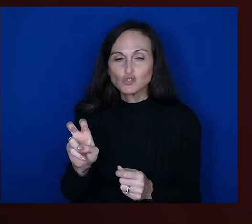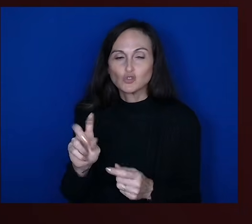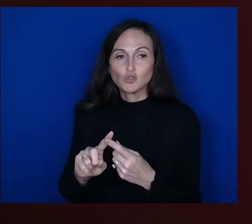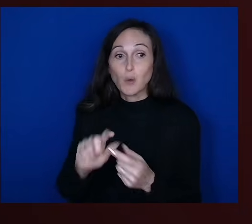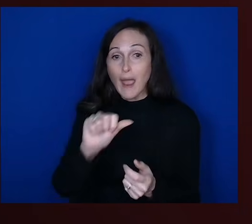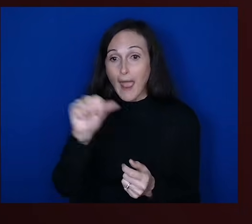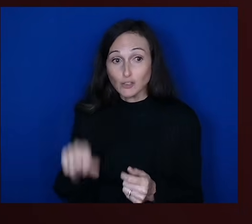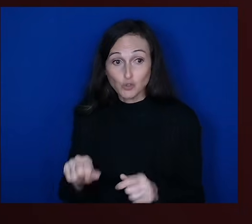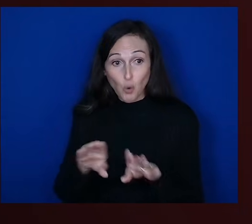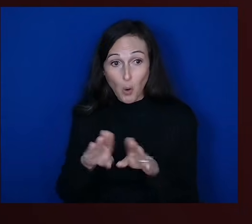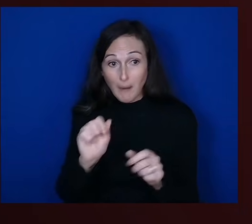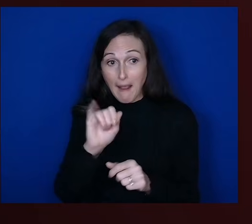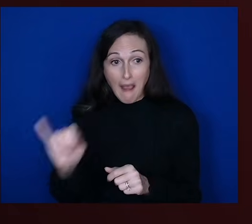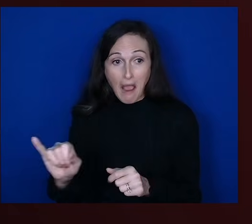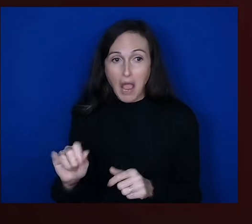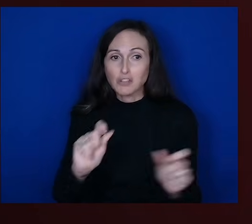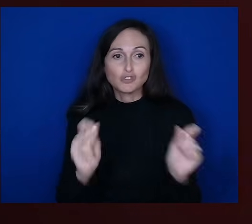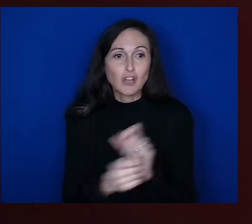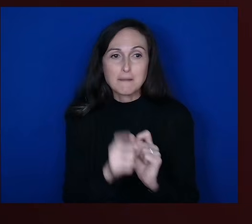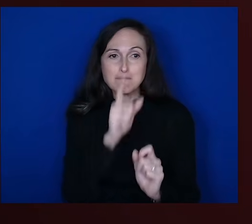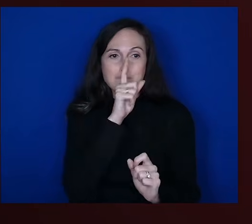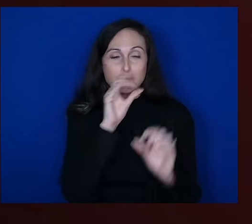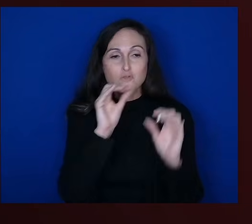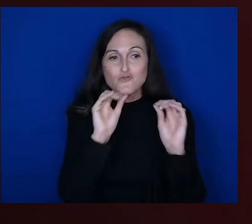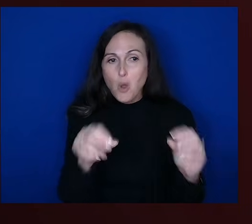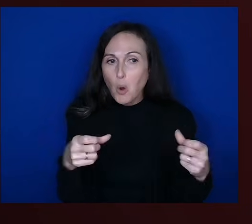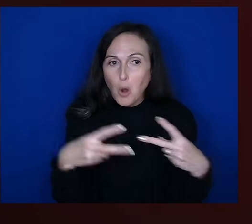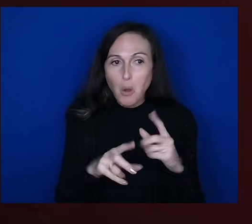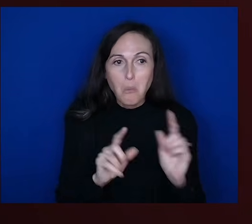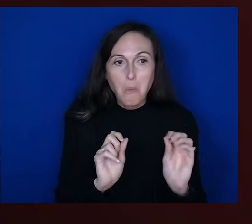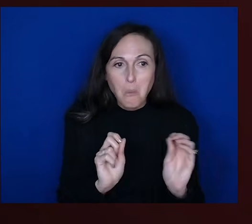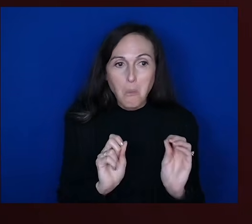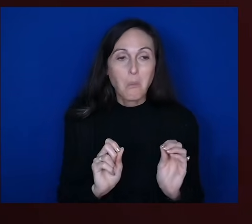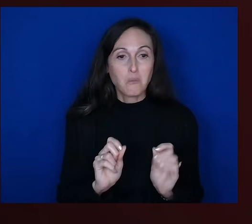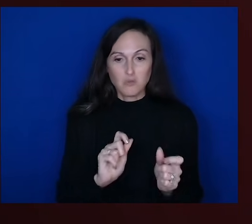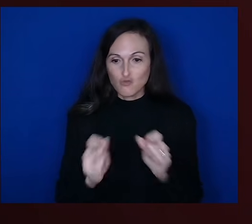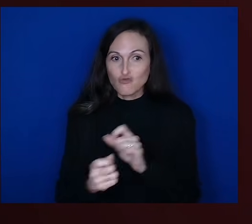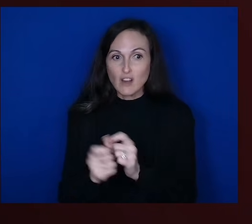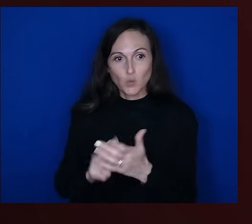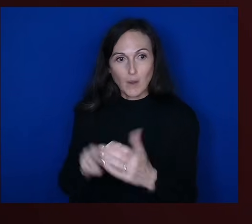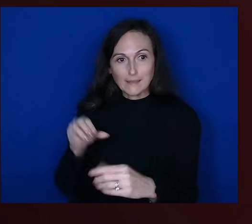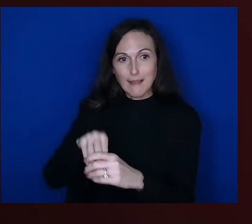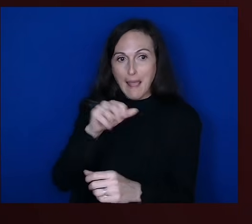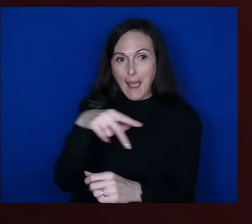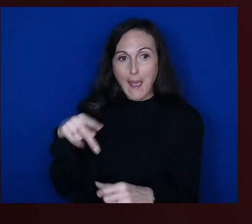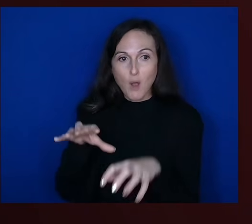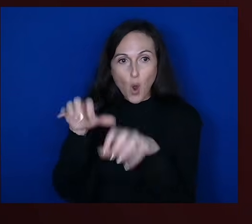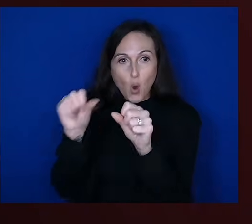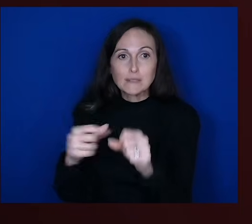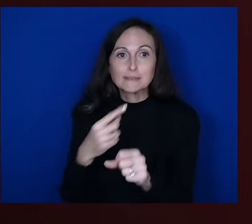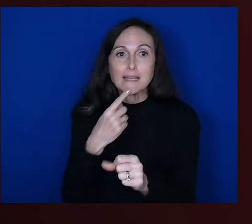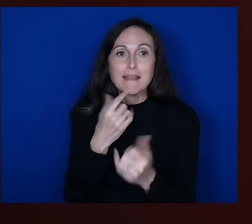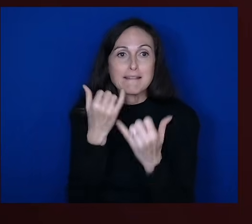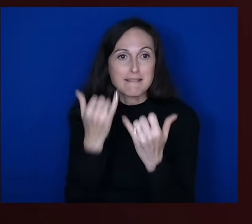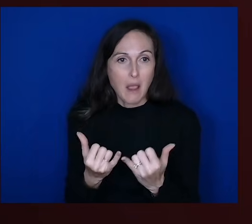I don't change any of my code. I just change what's in my app host, and I say, "Now point to Azure OpenAI," right?